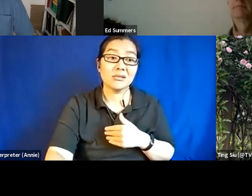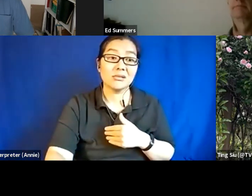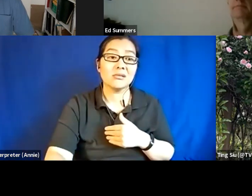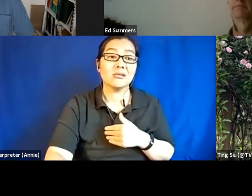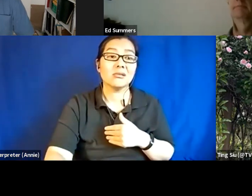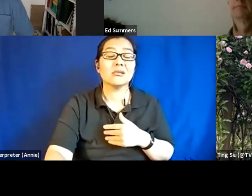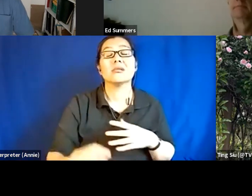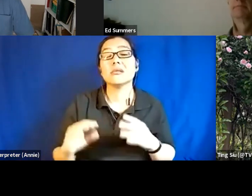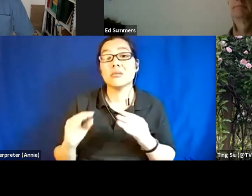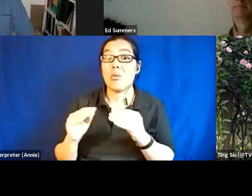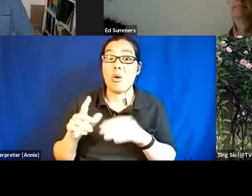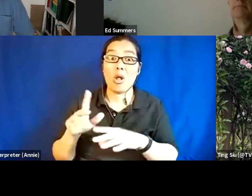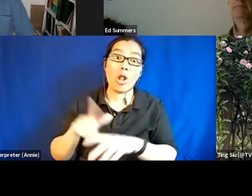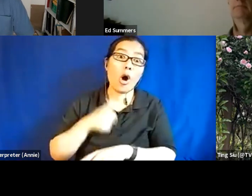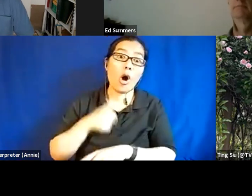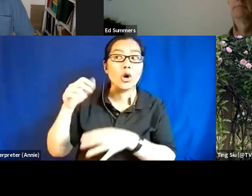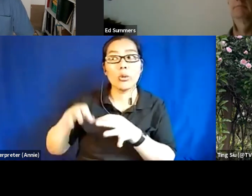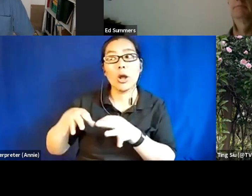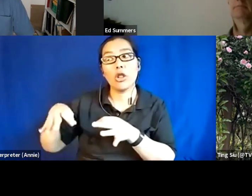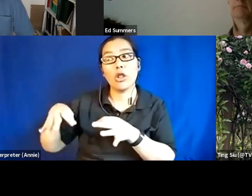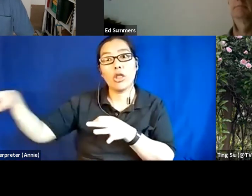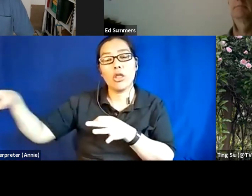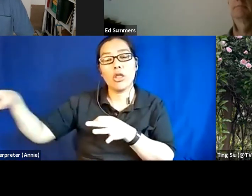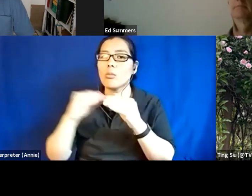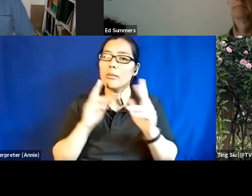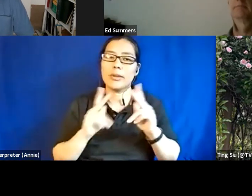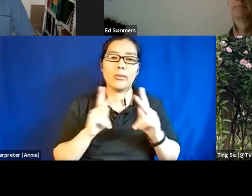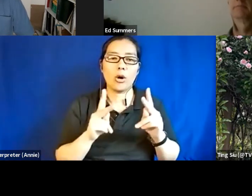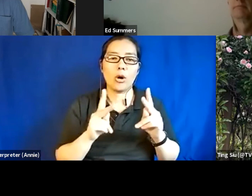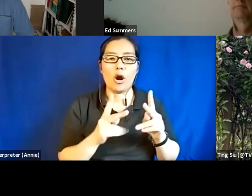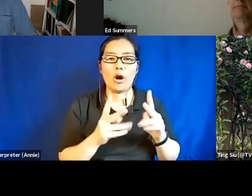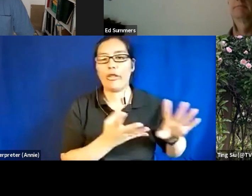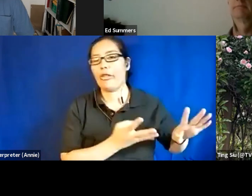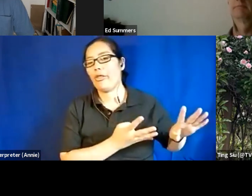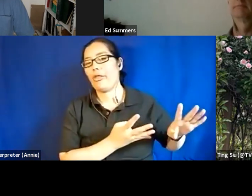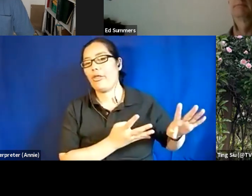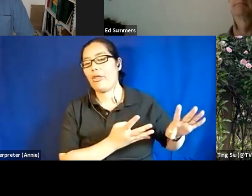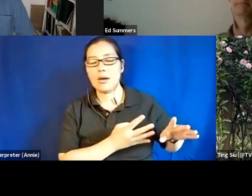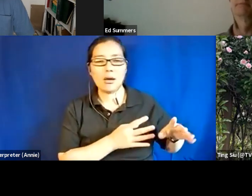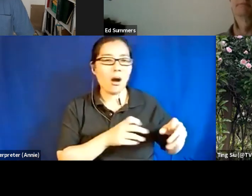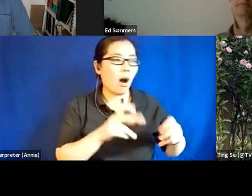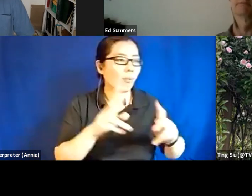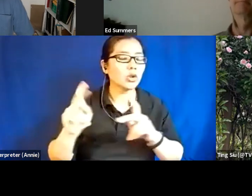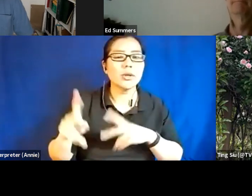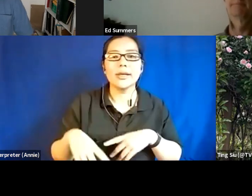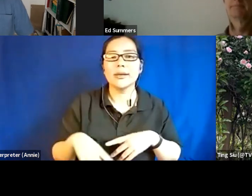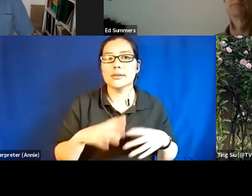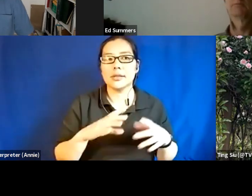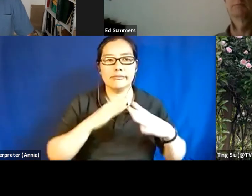people will lose out on opportunities. Economic, social, etc. So